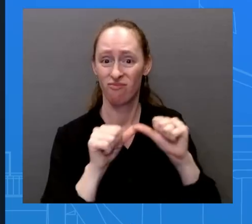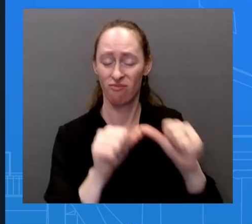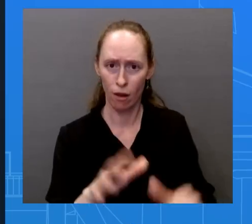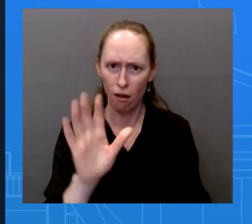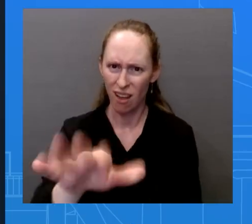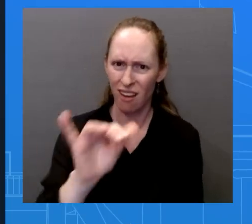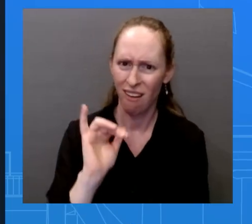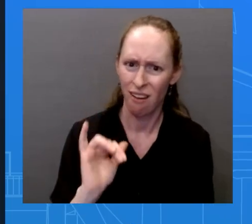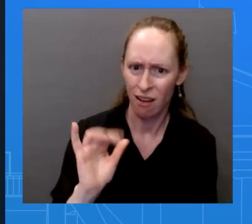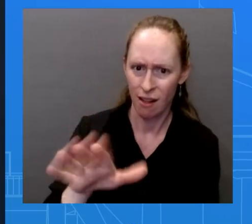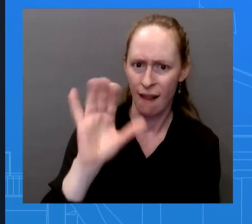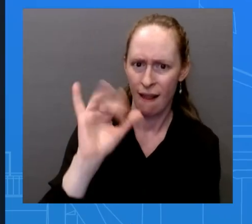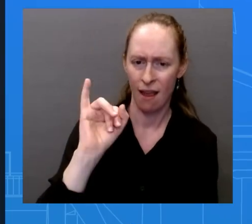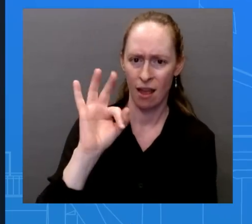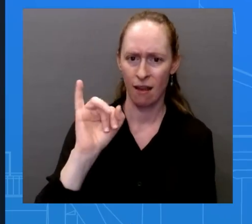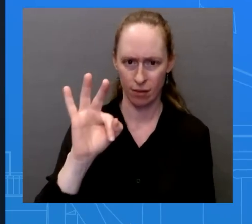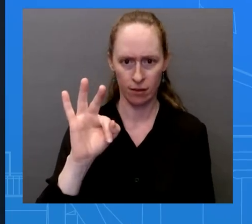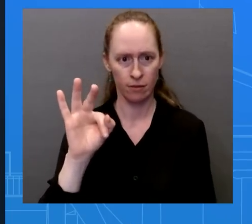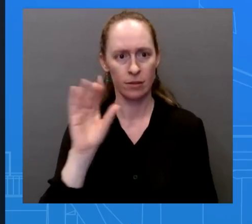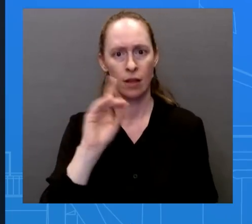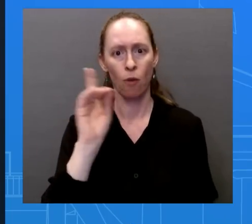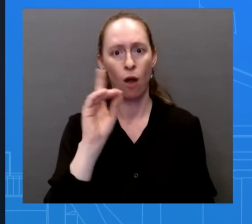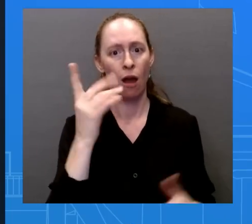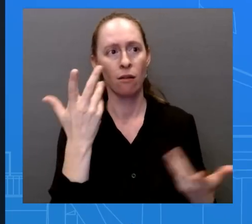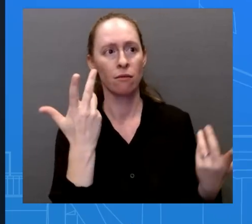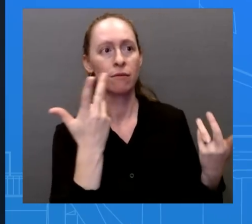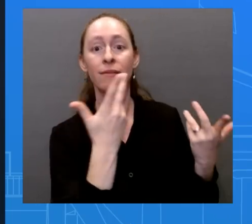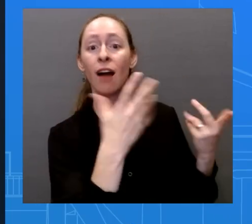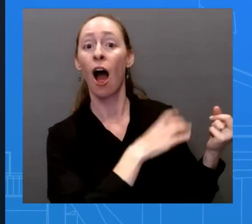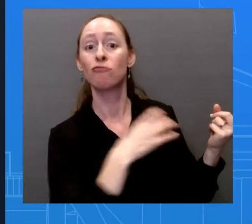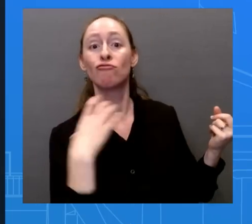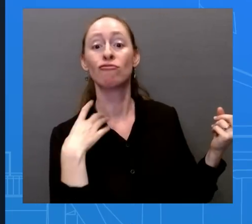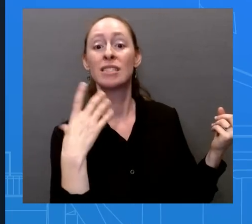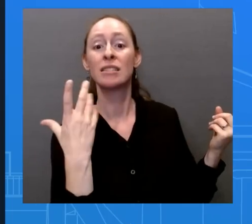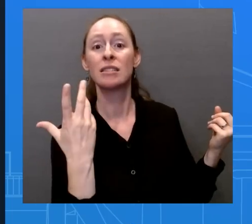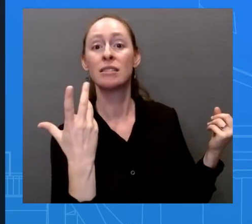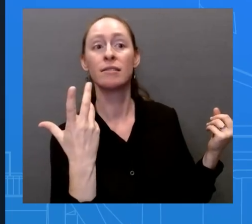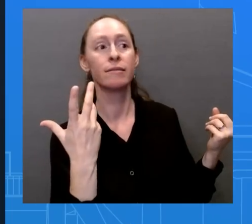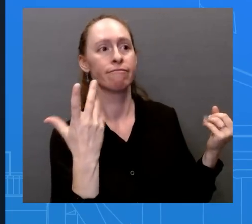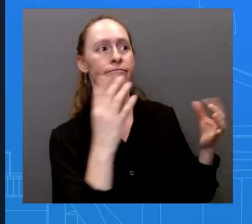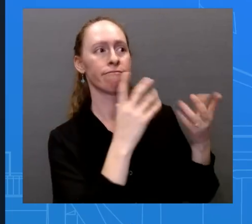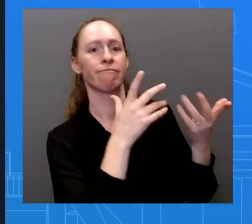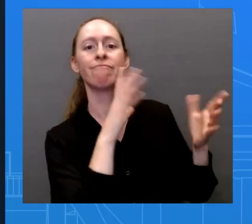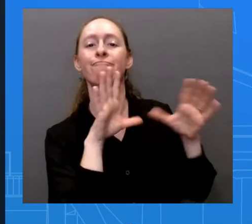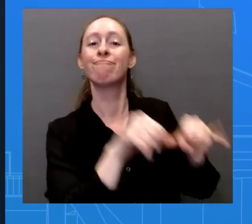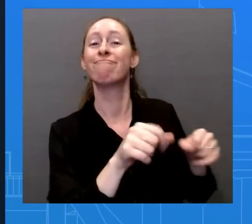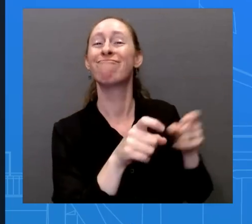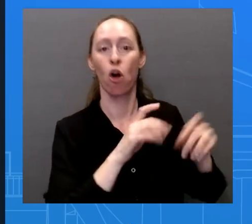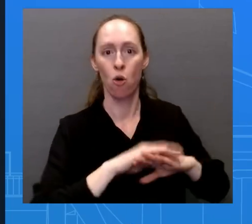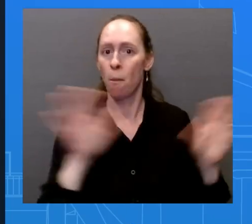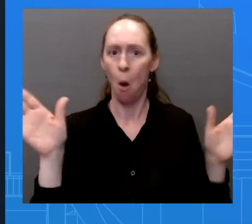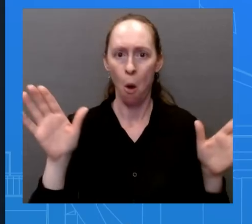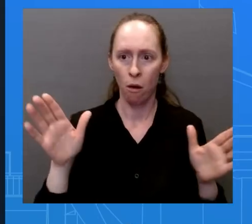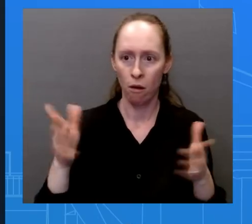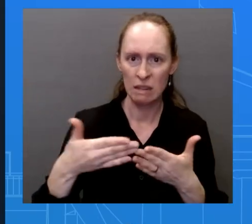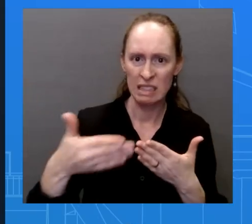look, it -- but let me just be also clear about this: The support that we have seen, it has been bipartisan. Right? The support that we have seen and the --